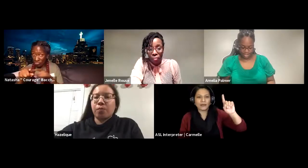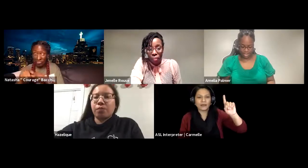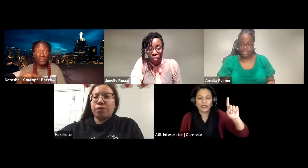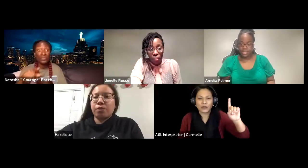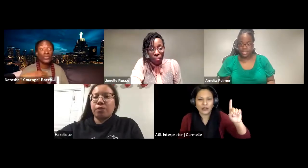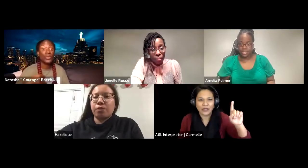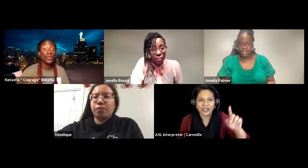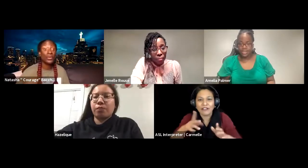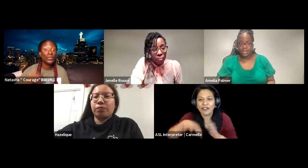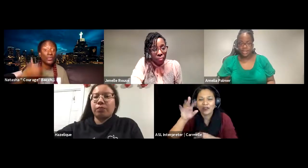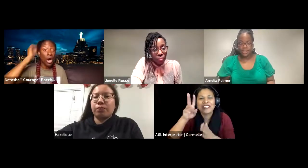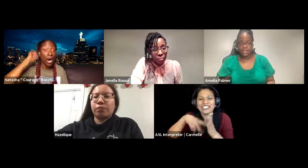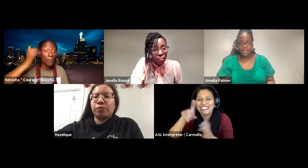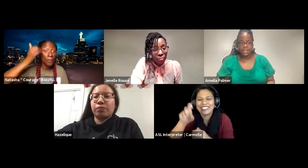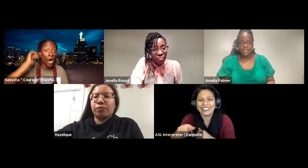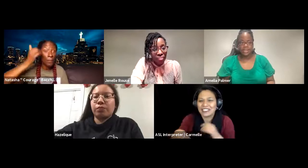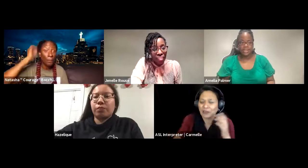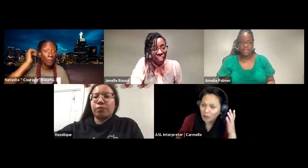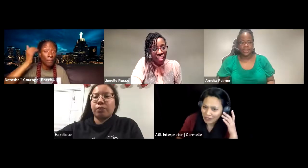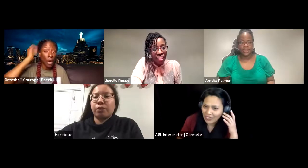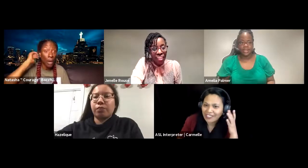i'm just going to reread. i found the question, i'm just going to reread that.